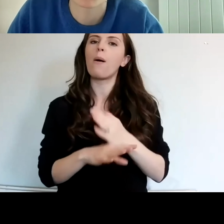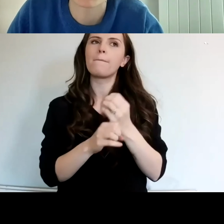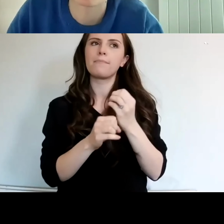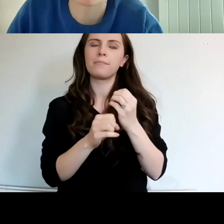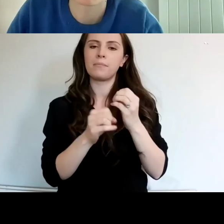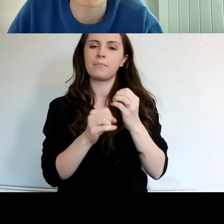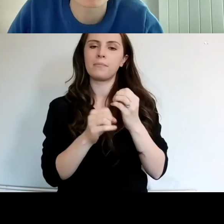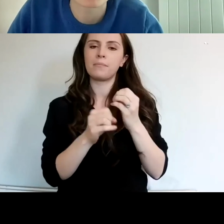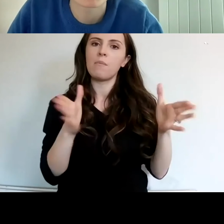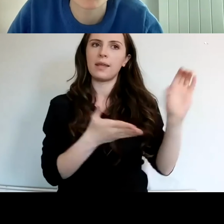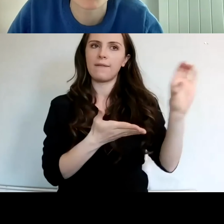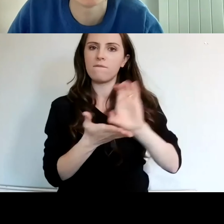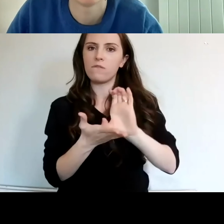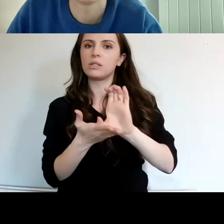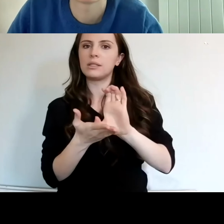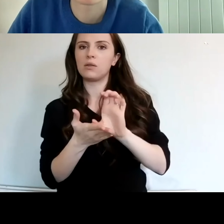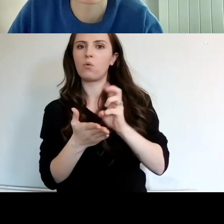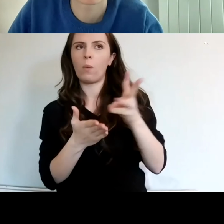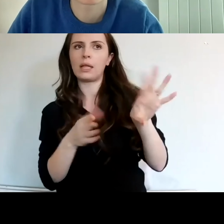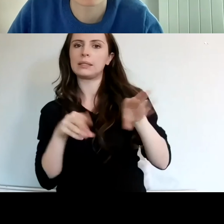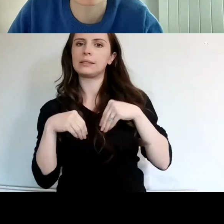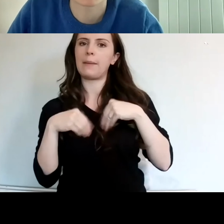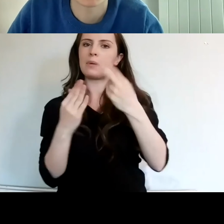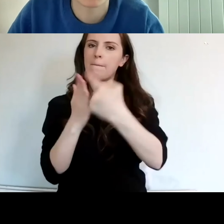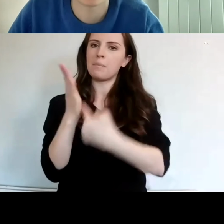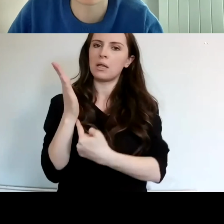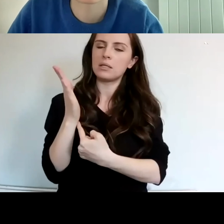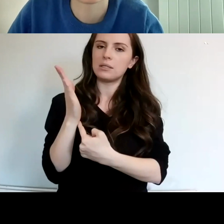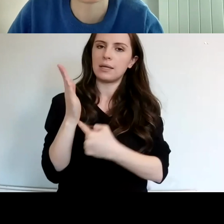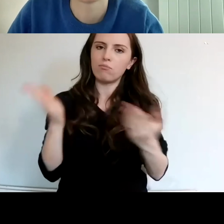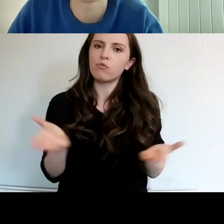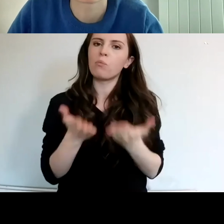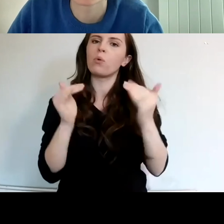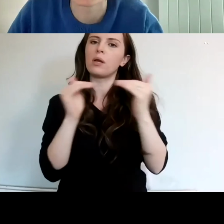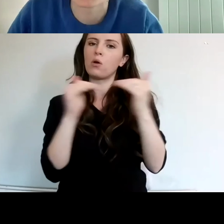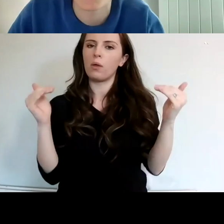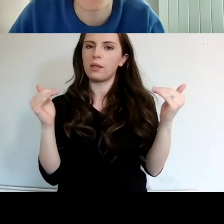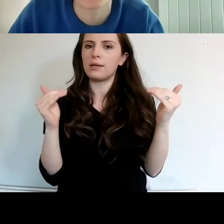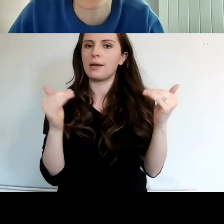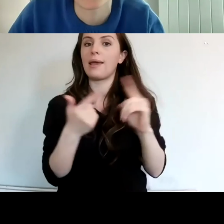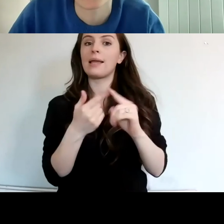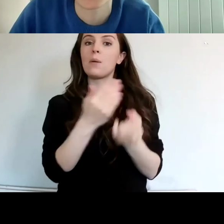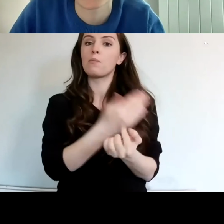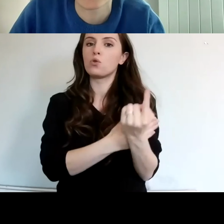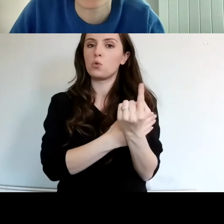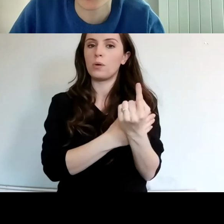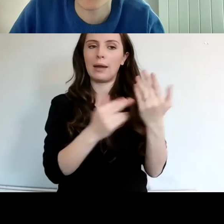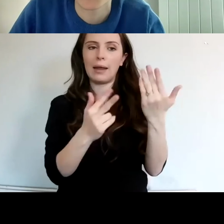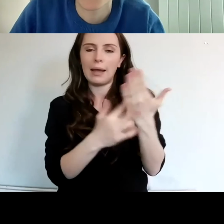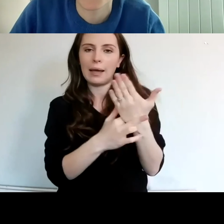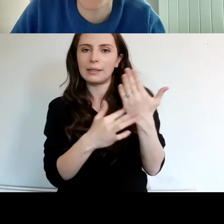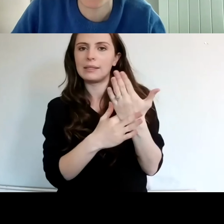to take positive policy measures, to promote equality of opportunity, access and outcomes.